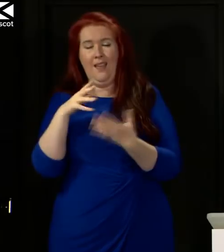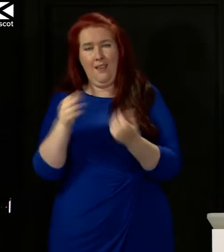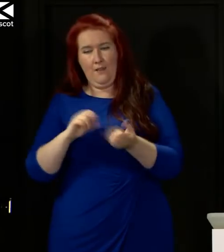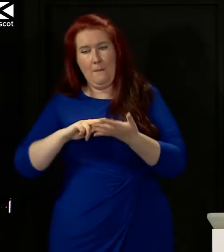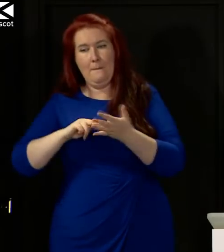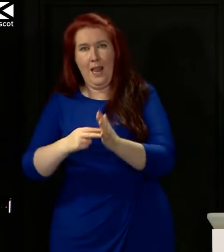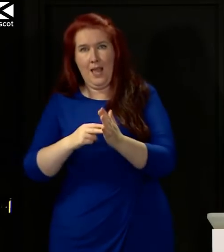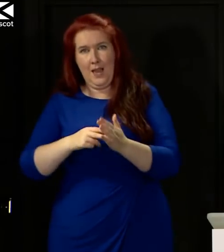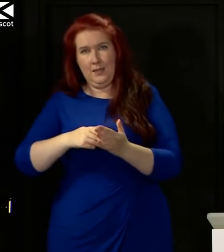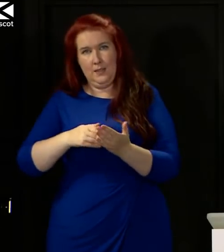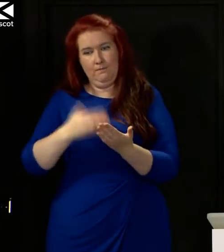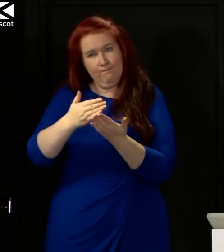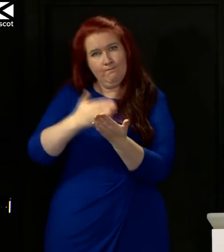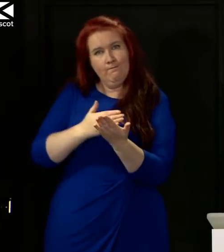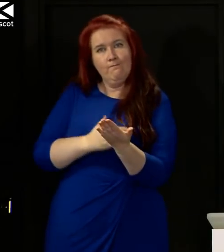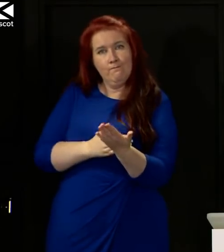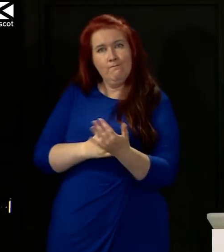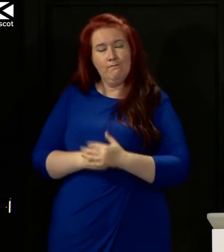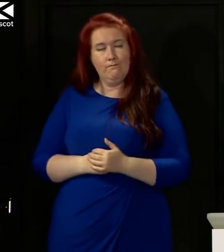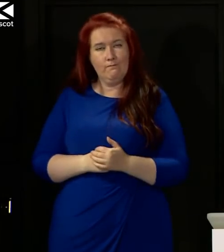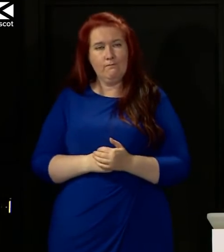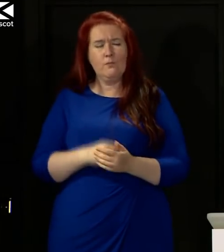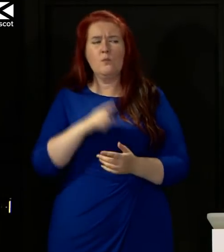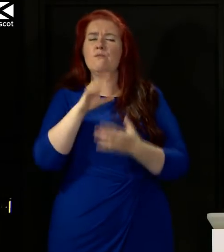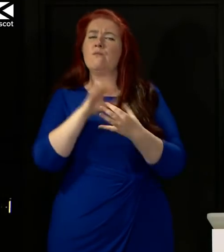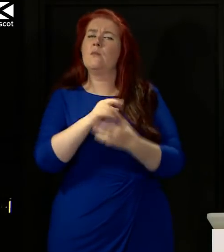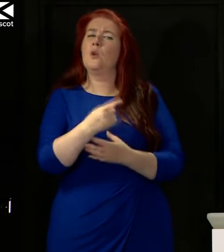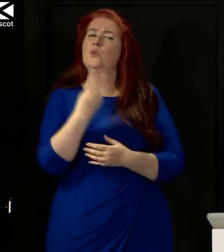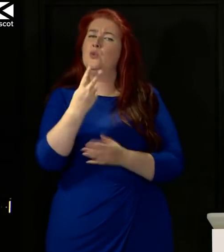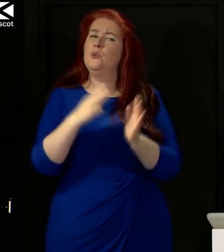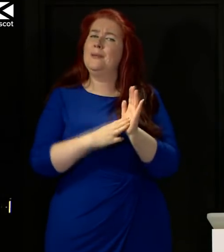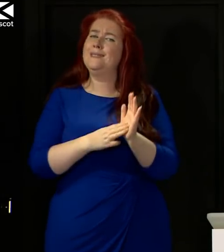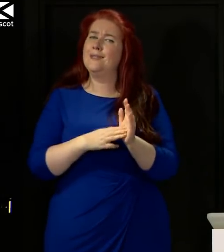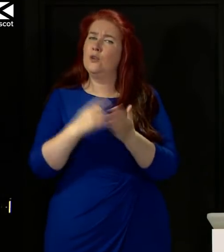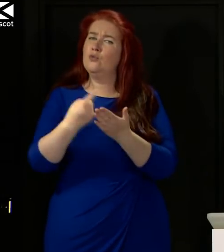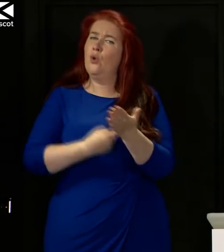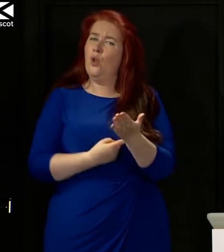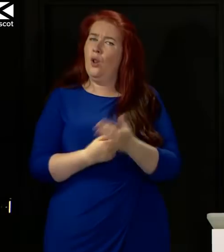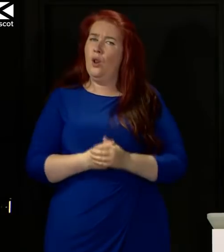we are following. On the two-metre rule more generally, what would be disastrous for business